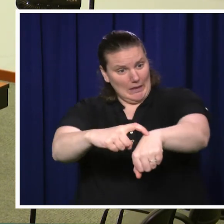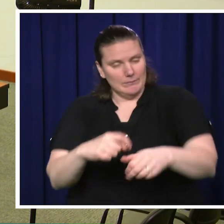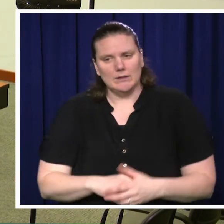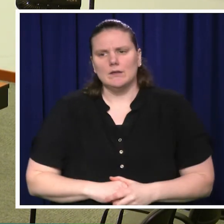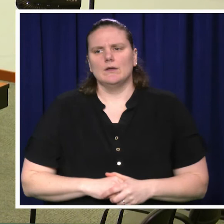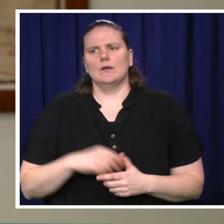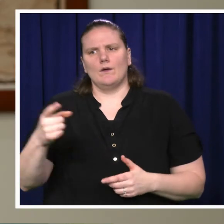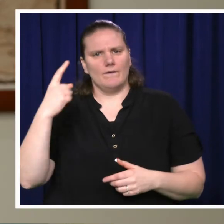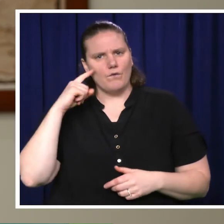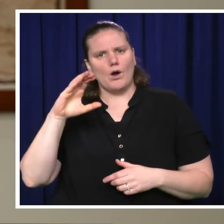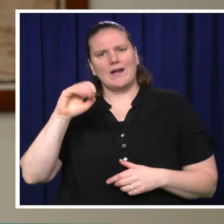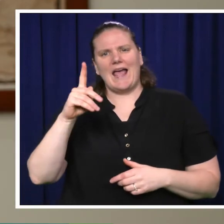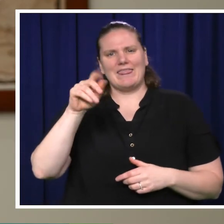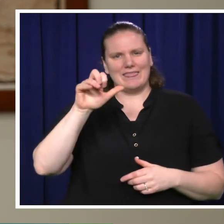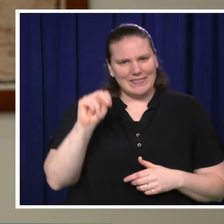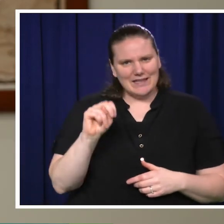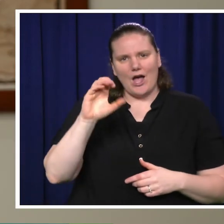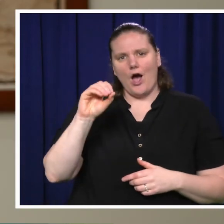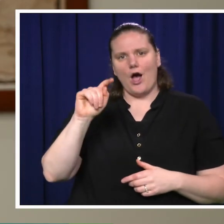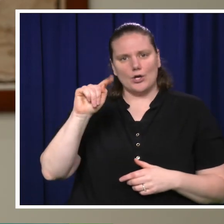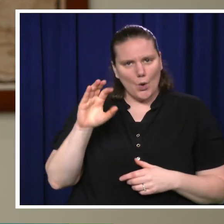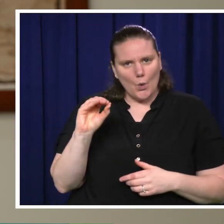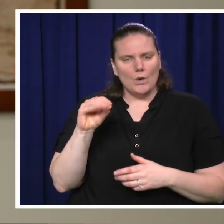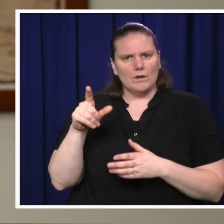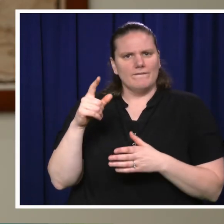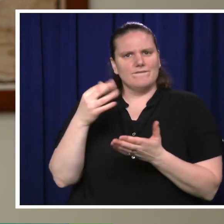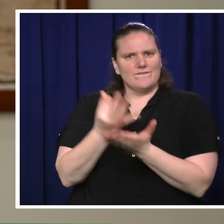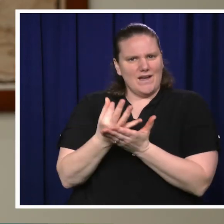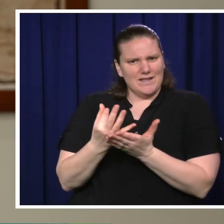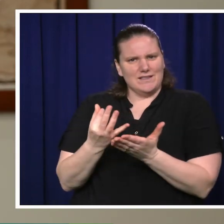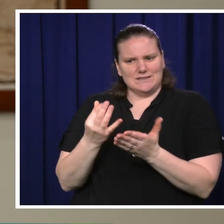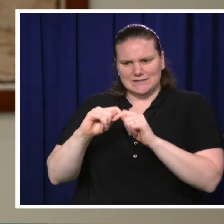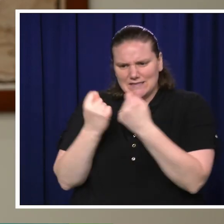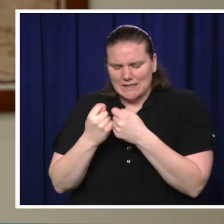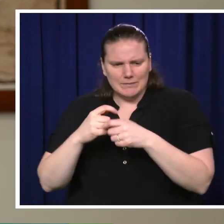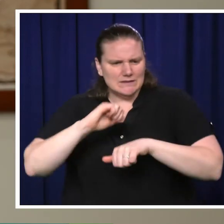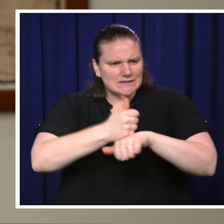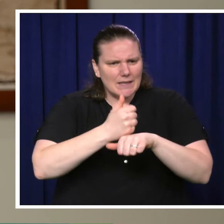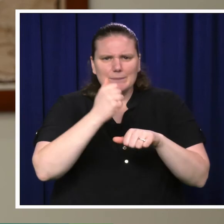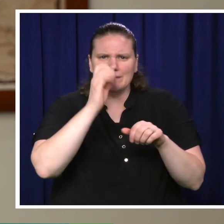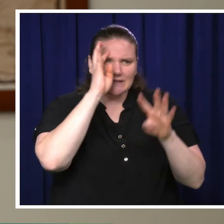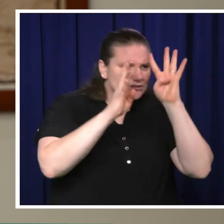So the Clark County leadership, with a guidance from County Manager Kathleen Otto and the county finance team, they